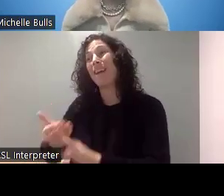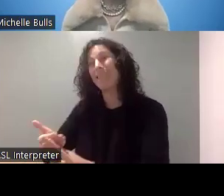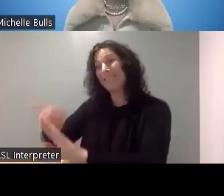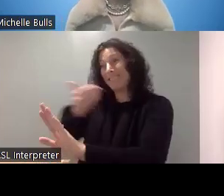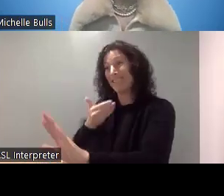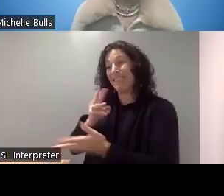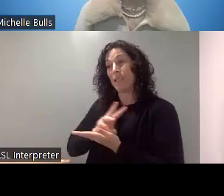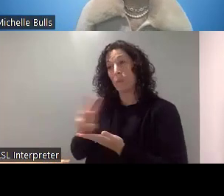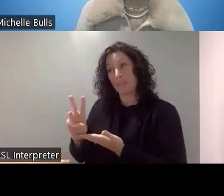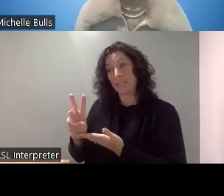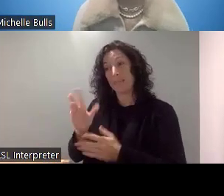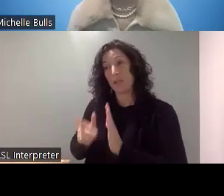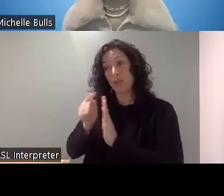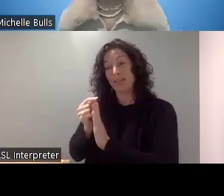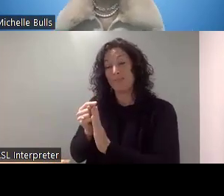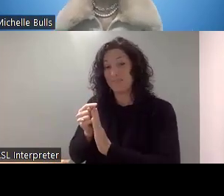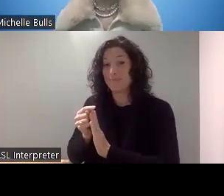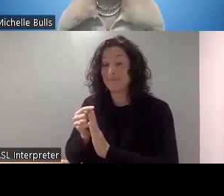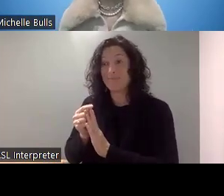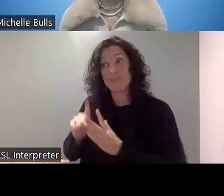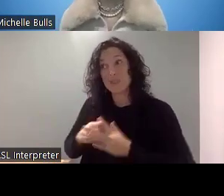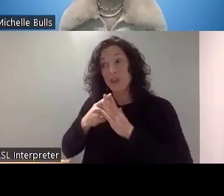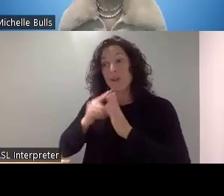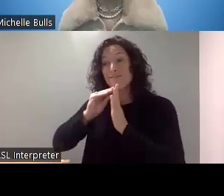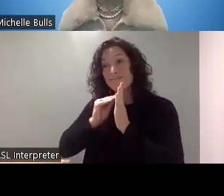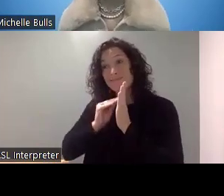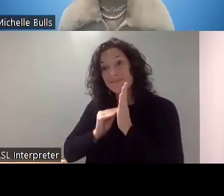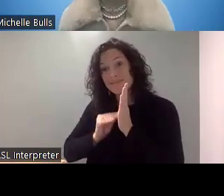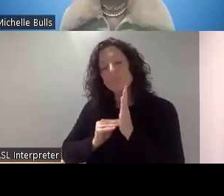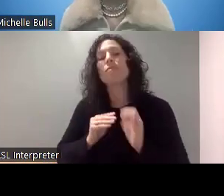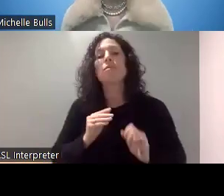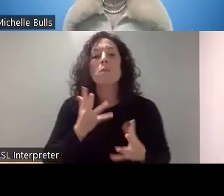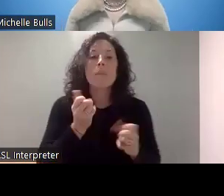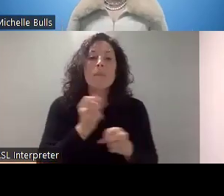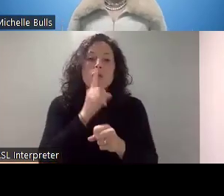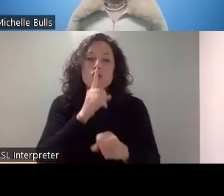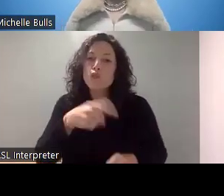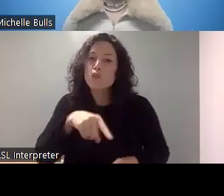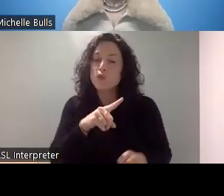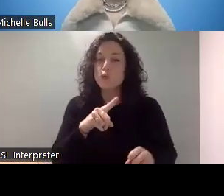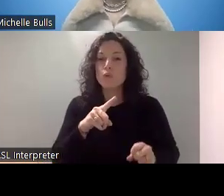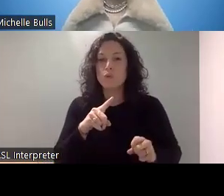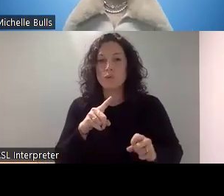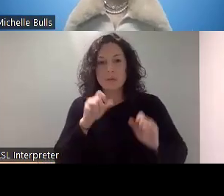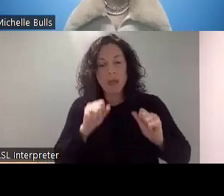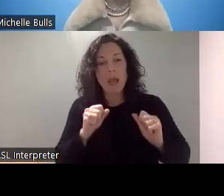We want to make sure that you are in a position that you can submit your application successfully.